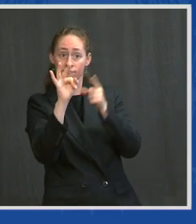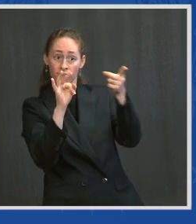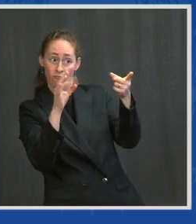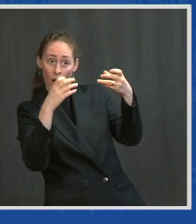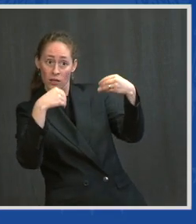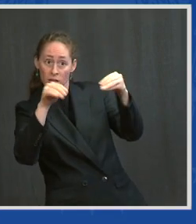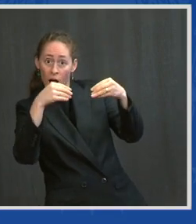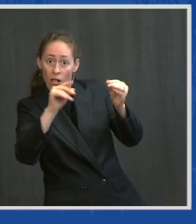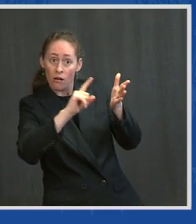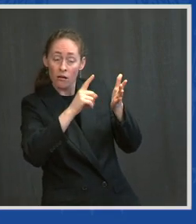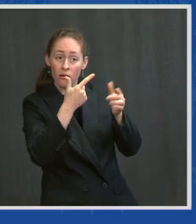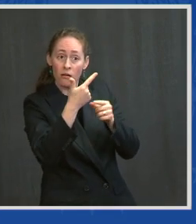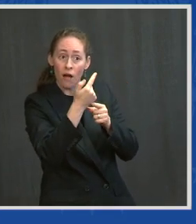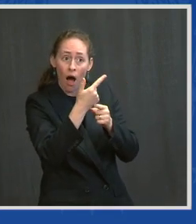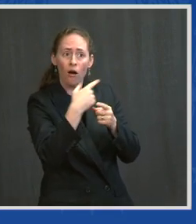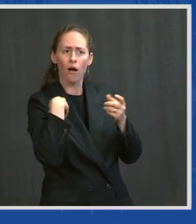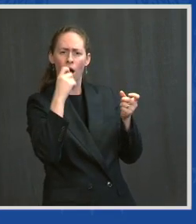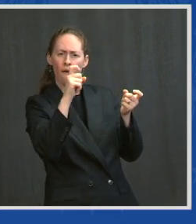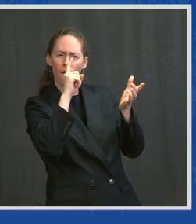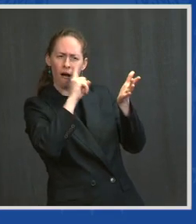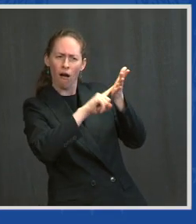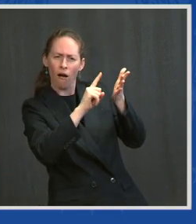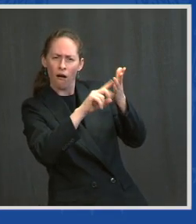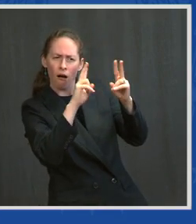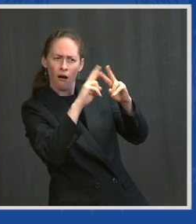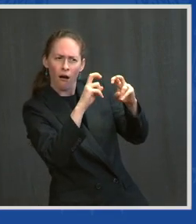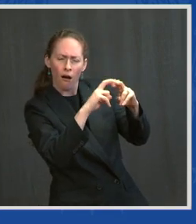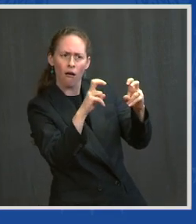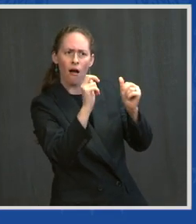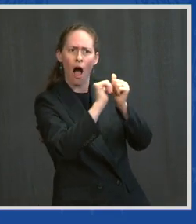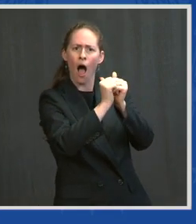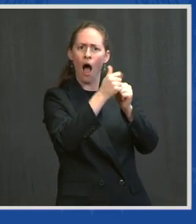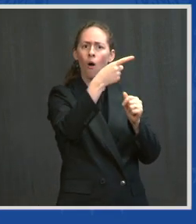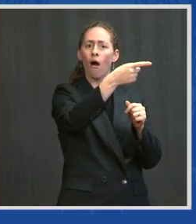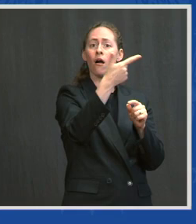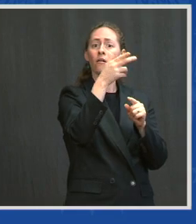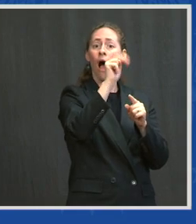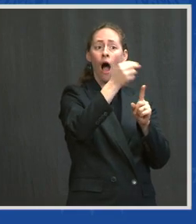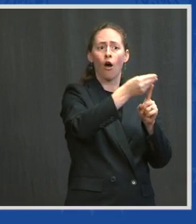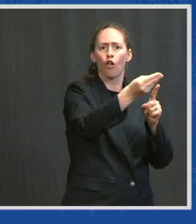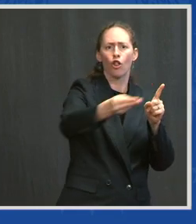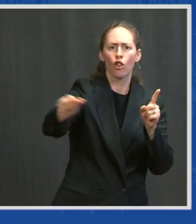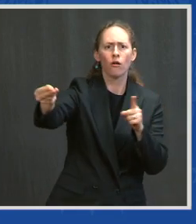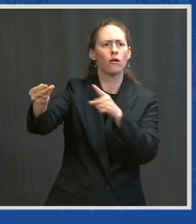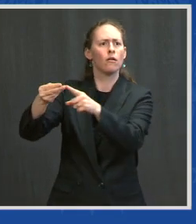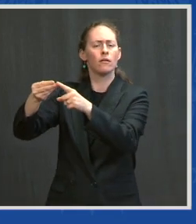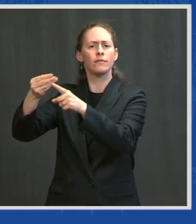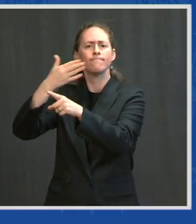Third, we will improve information sharing with state, local, Tribal, and territorial partners